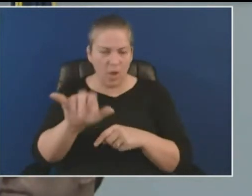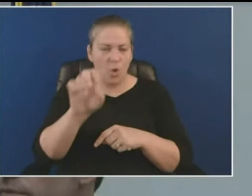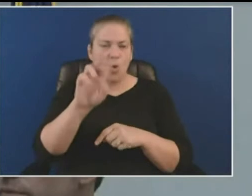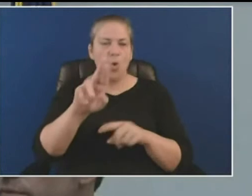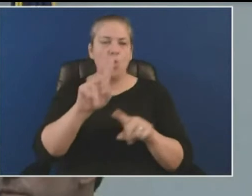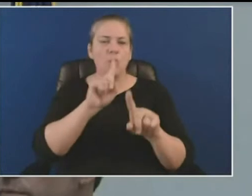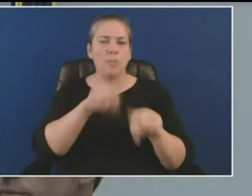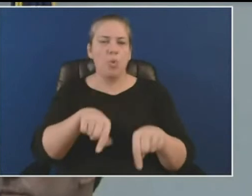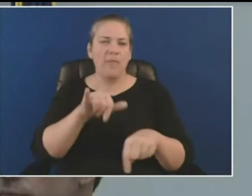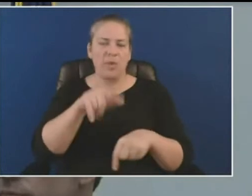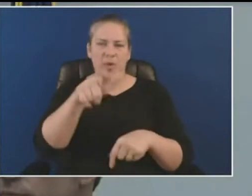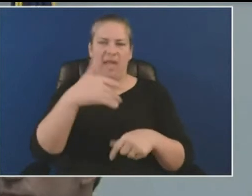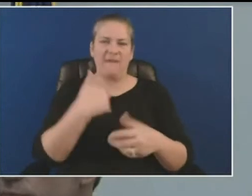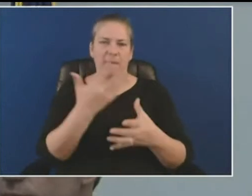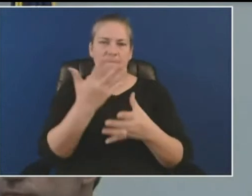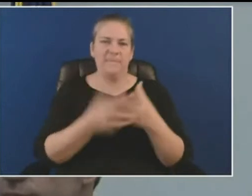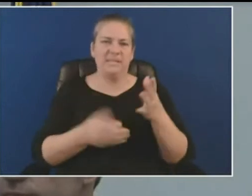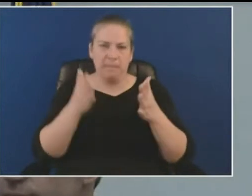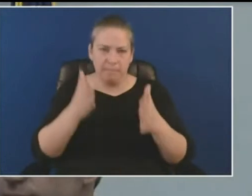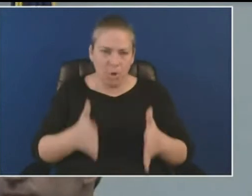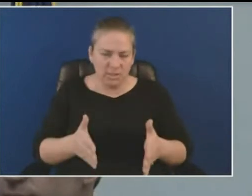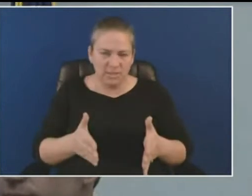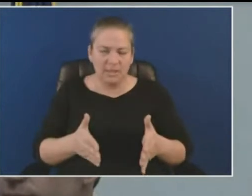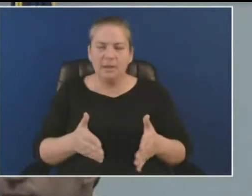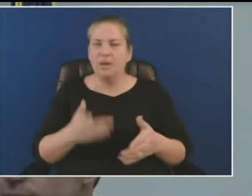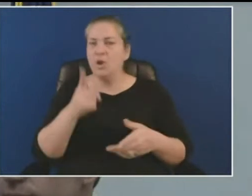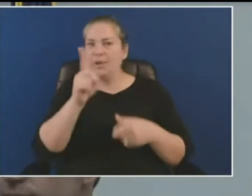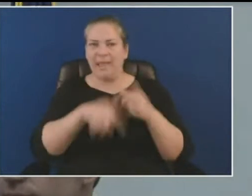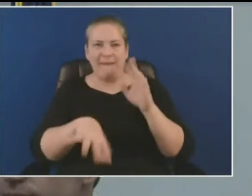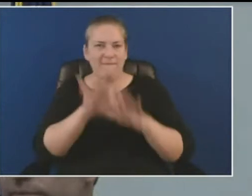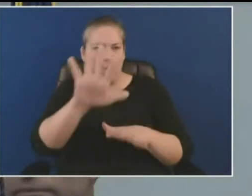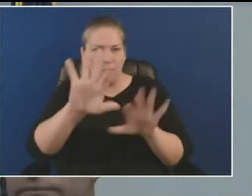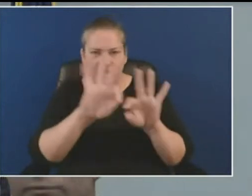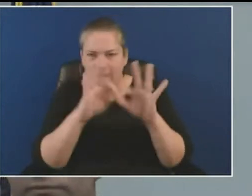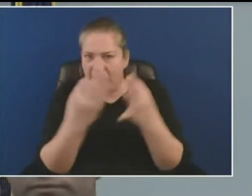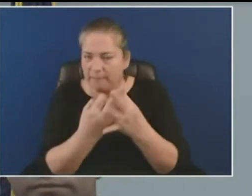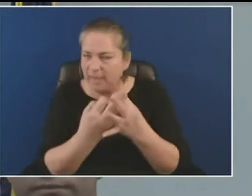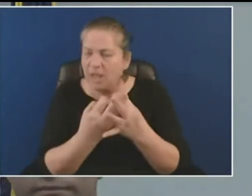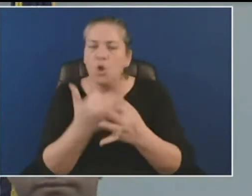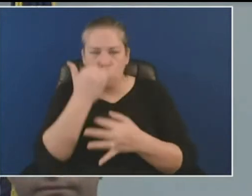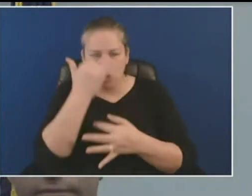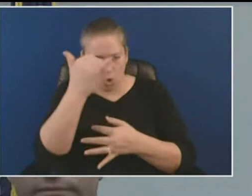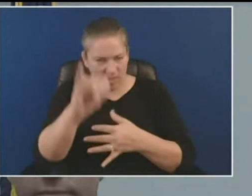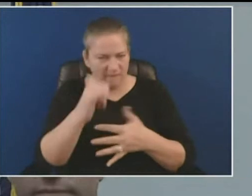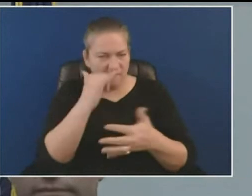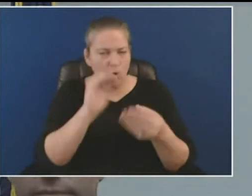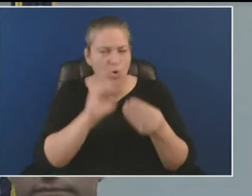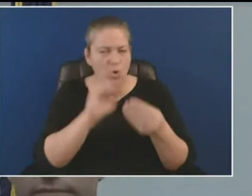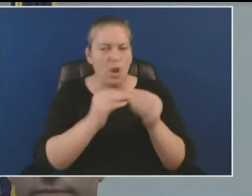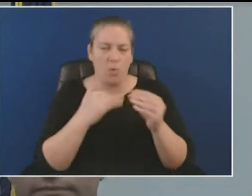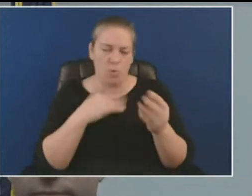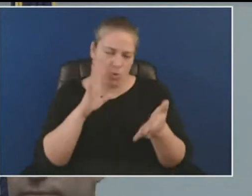missing person or can't locate one of your family members, call that number will get that down and we will start having the law enforcement.